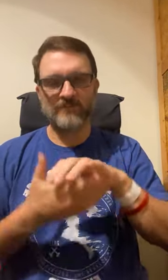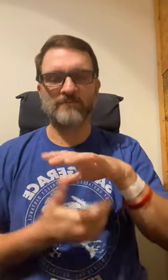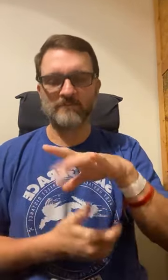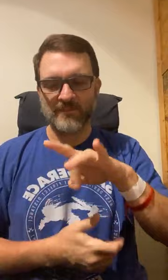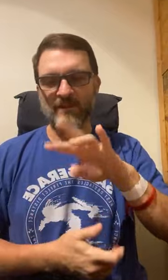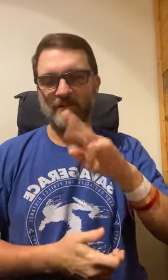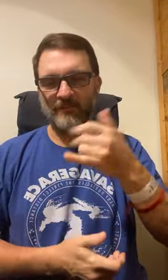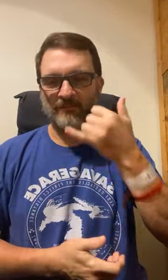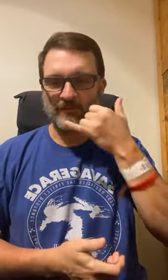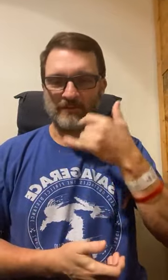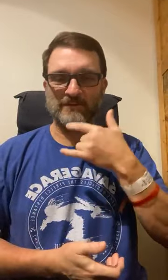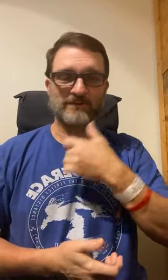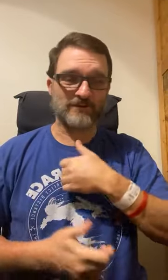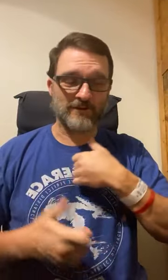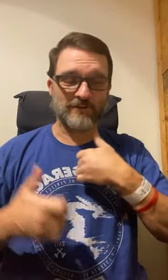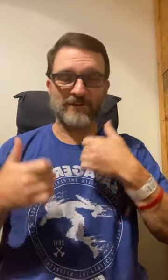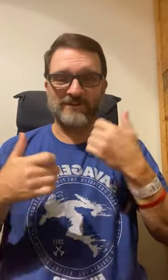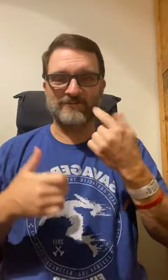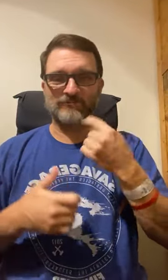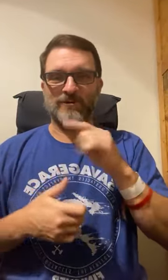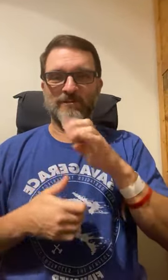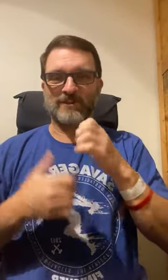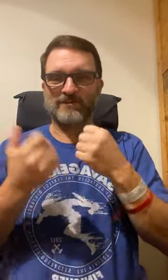My wife did pick up her phone and said sorry and tried to be supportive.